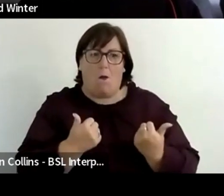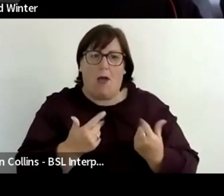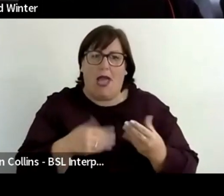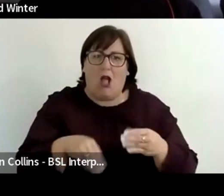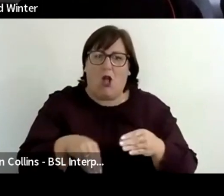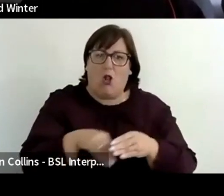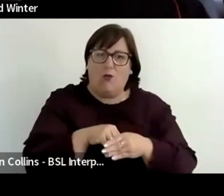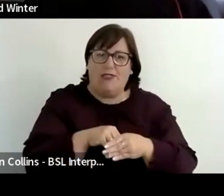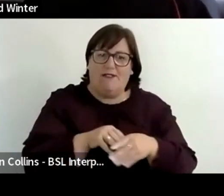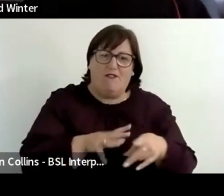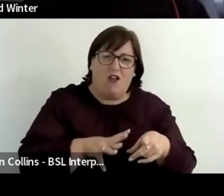So thank you for that.